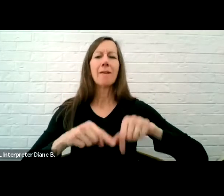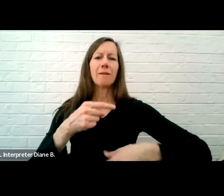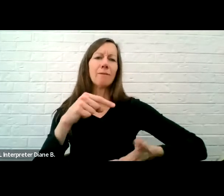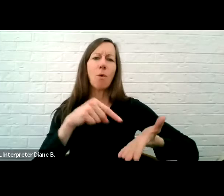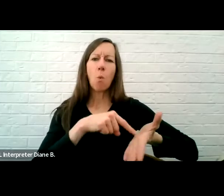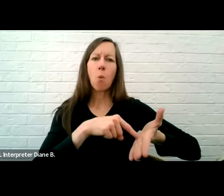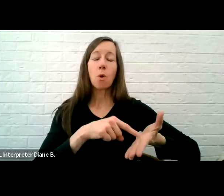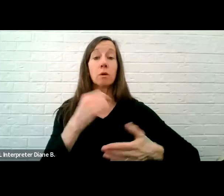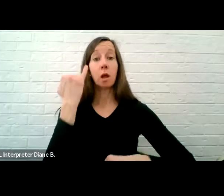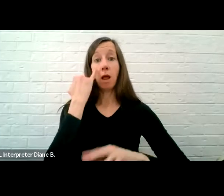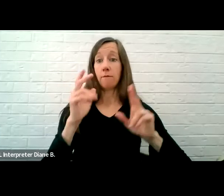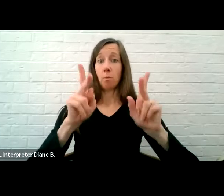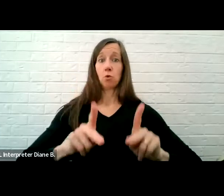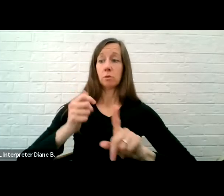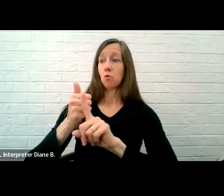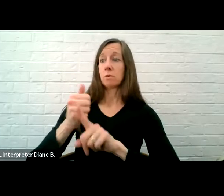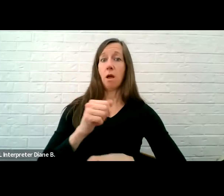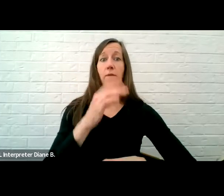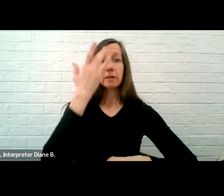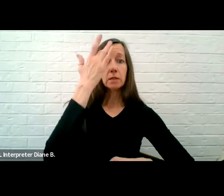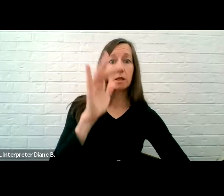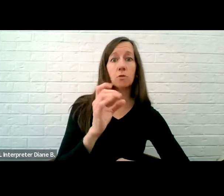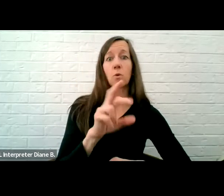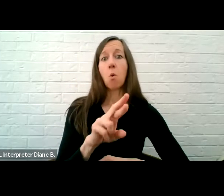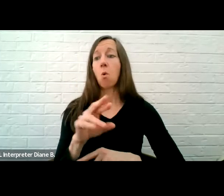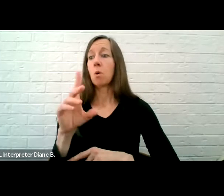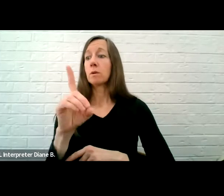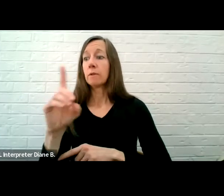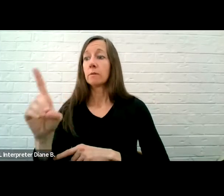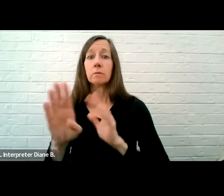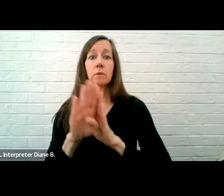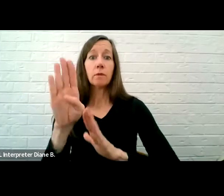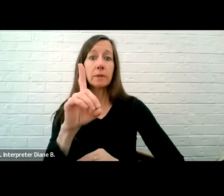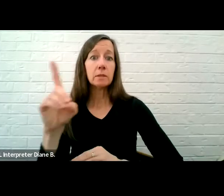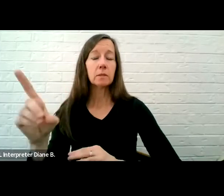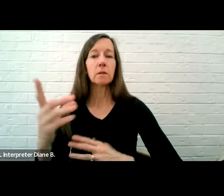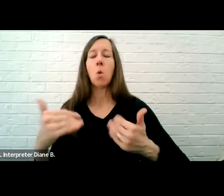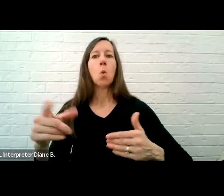disability, you face even more obsolete to housing add to that an intersectional lens.